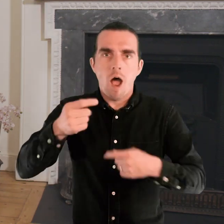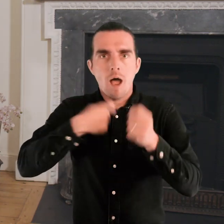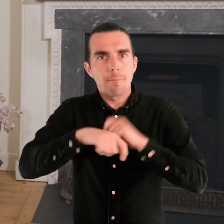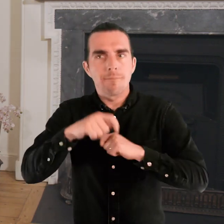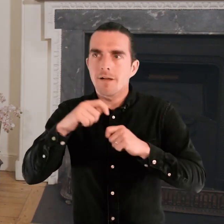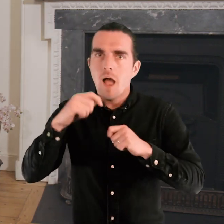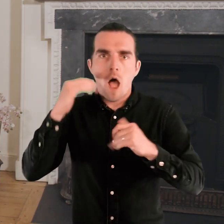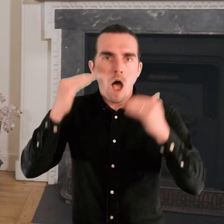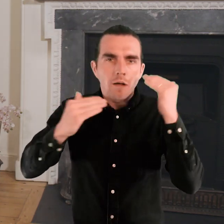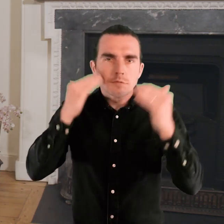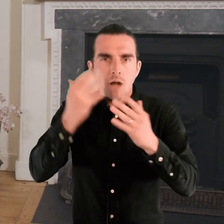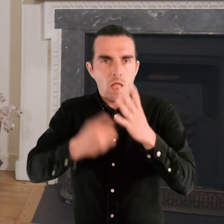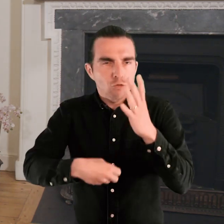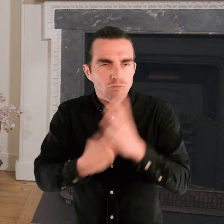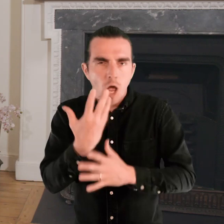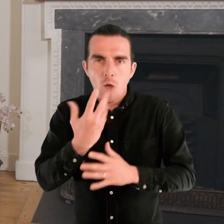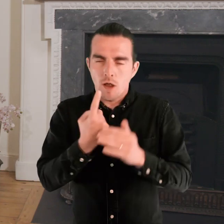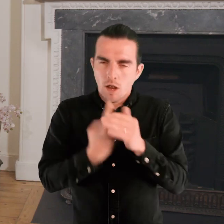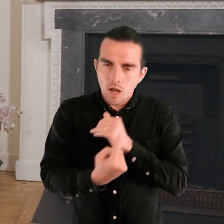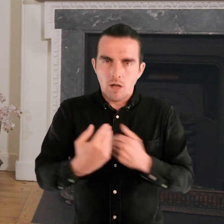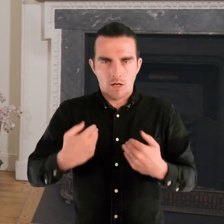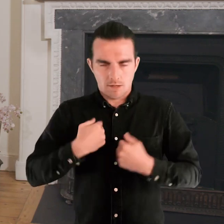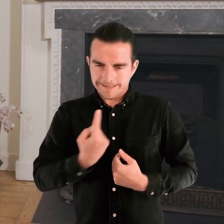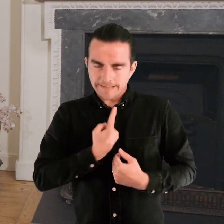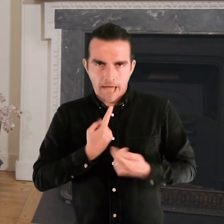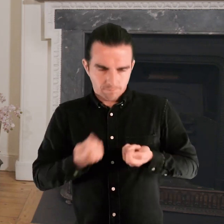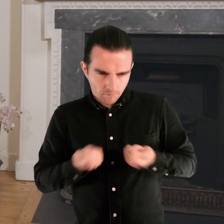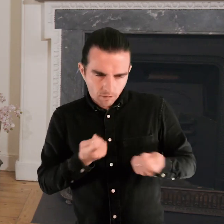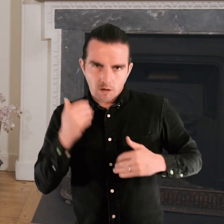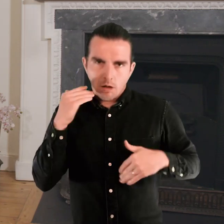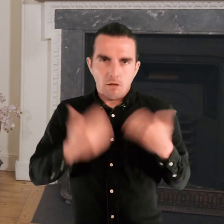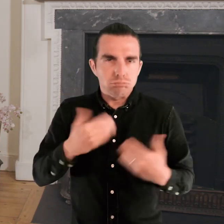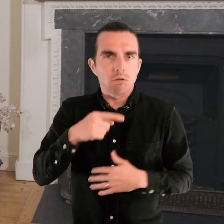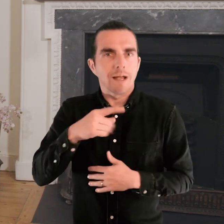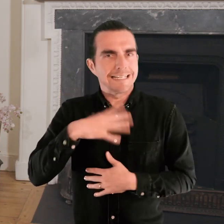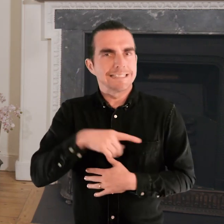that gives them independence and autonomy. And so they can make the most of their lives